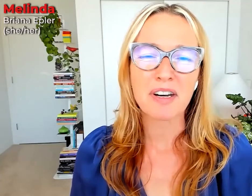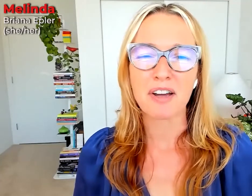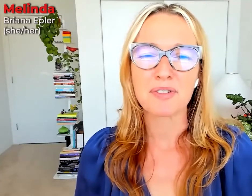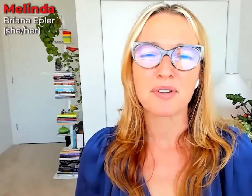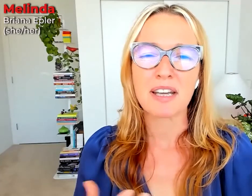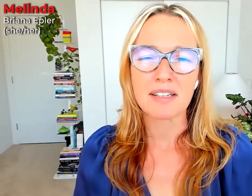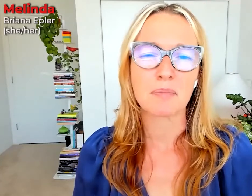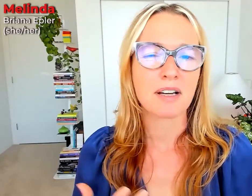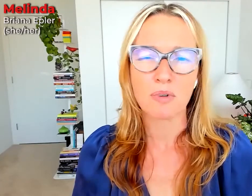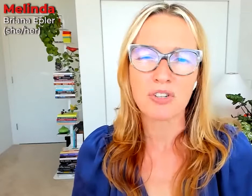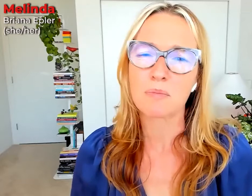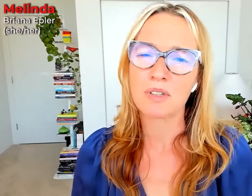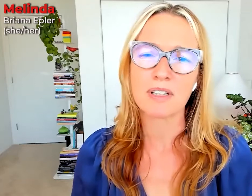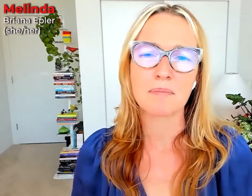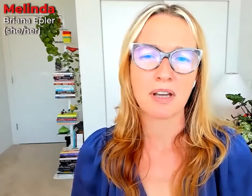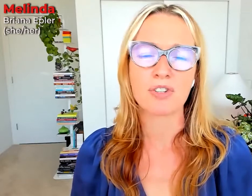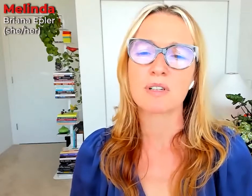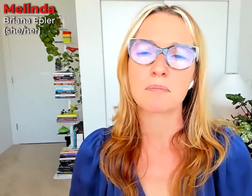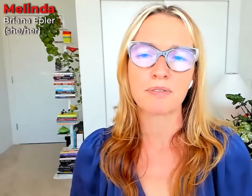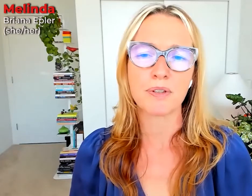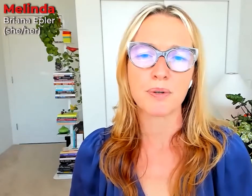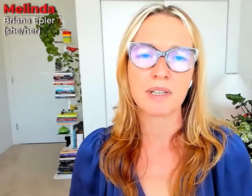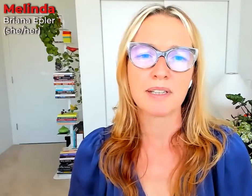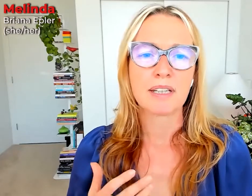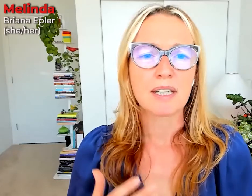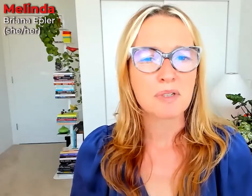Coming right after the anti-Black racially motivated mass shooting in Buffalo, it was